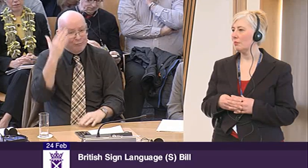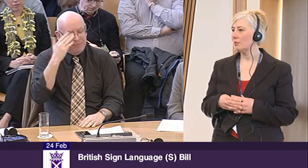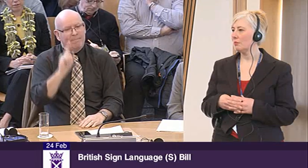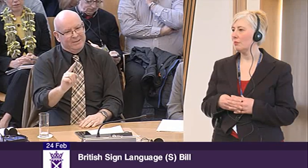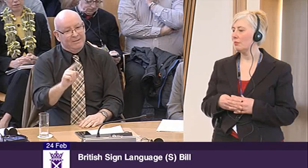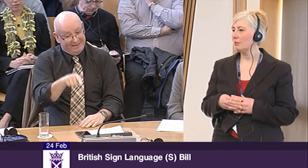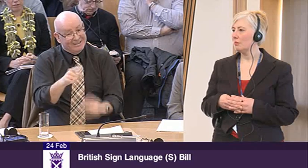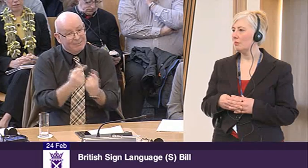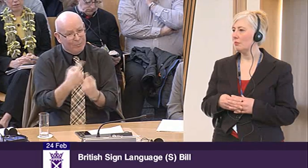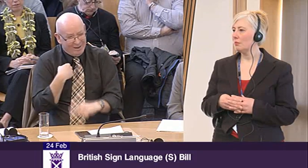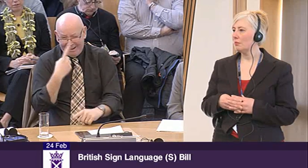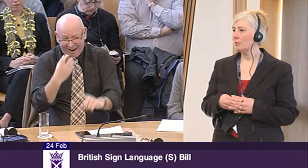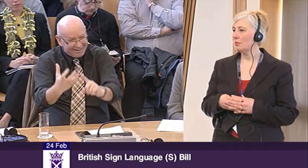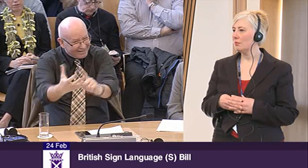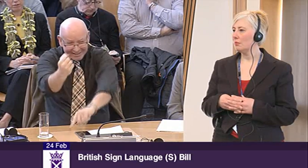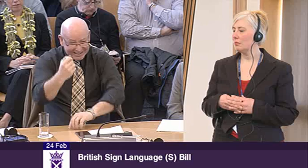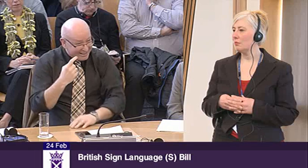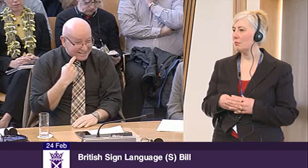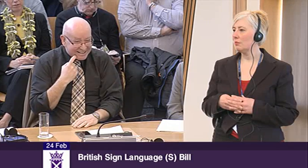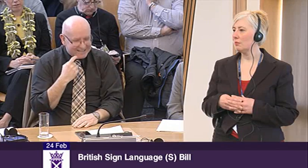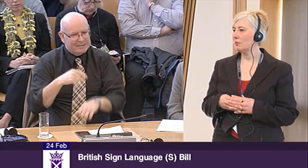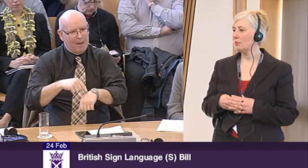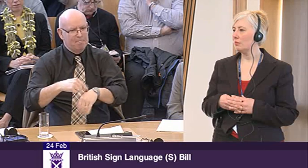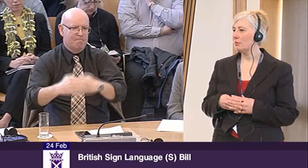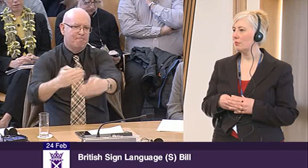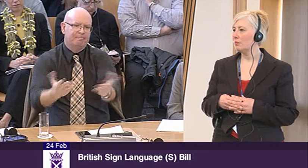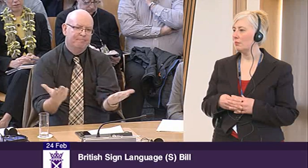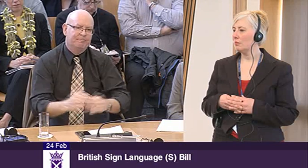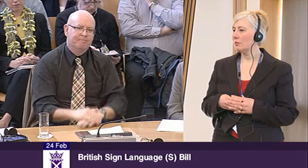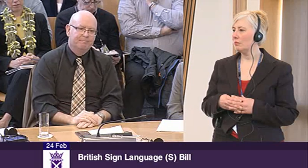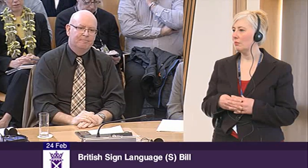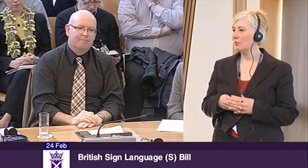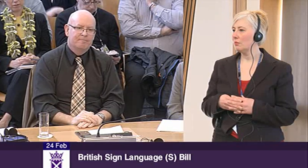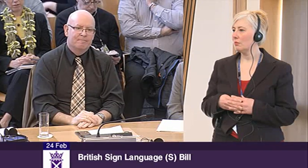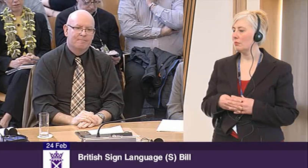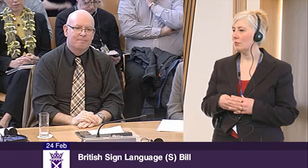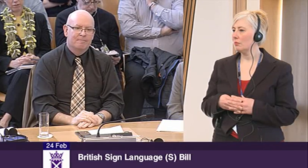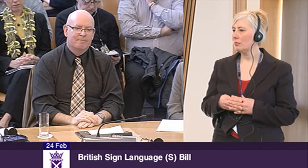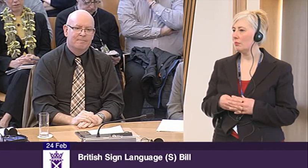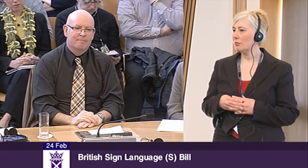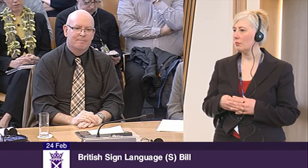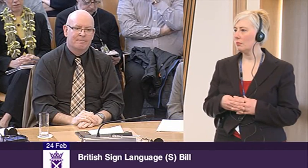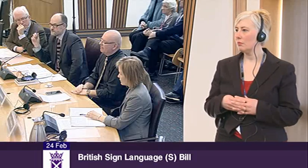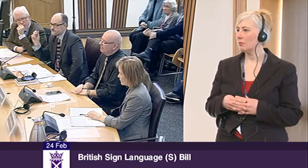is to be celebrated. What I have outlined is a dream, but it is a dream that is achievable